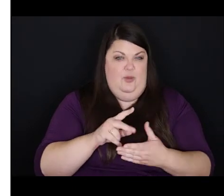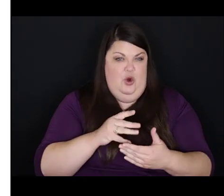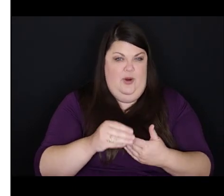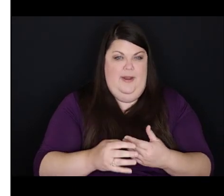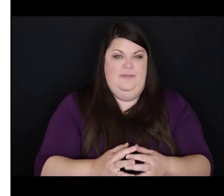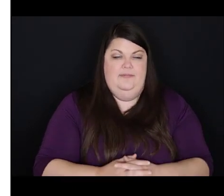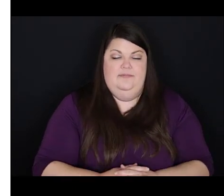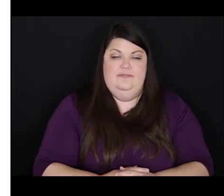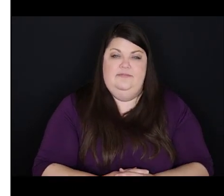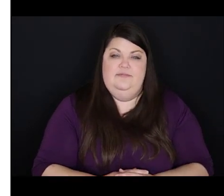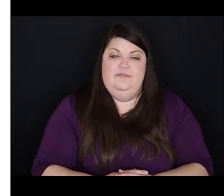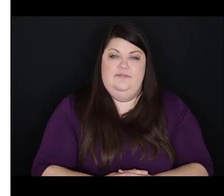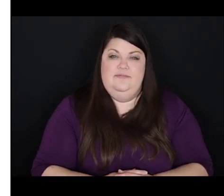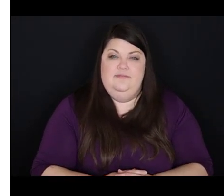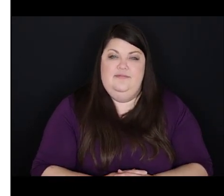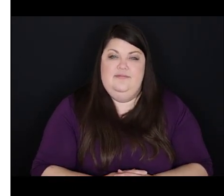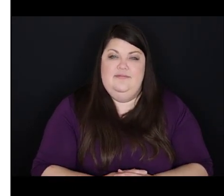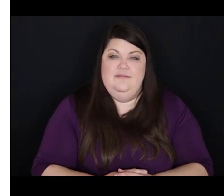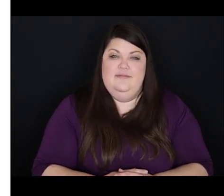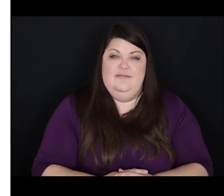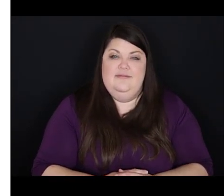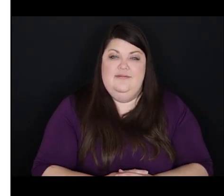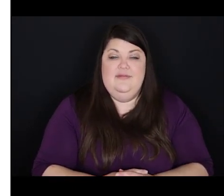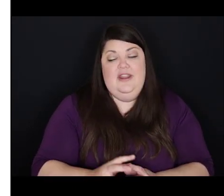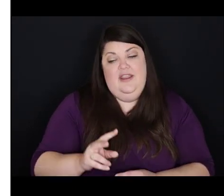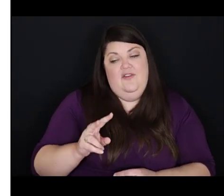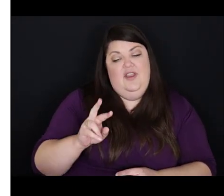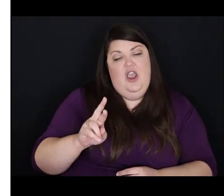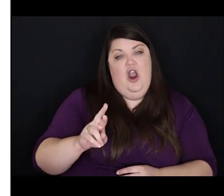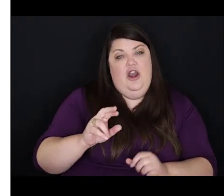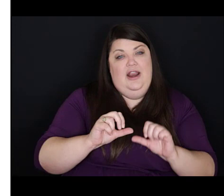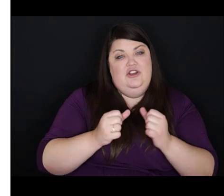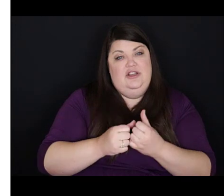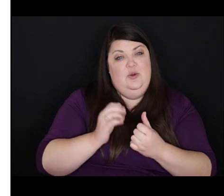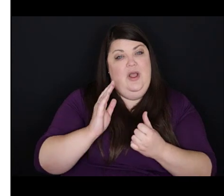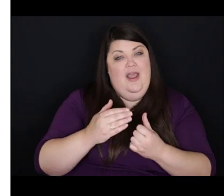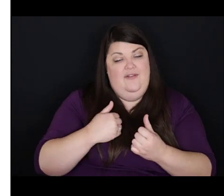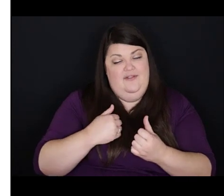VR agencies will have a yes/no option in the State Plan portal: